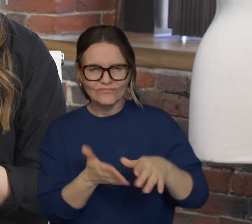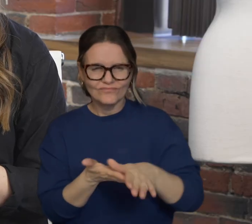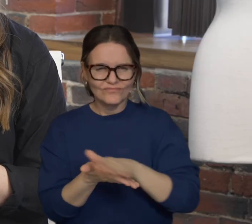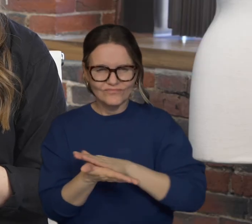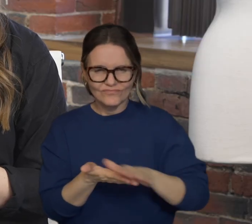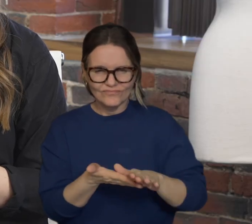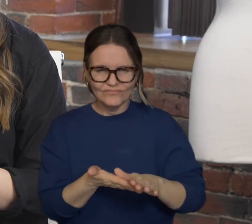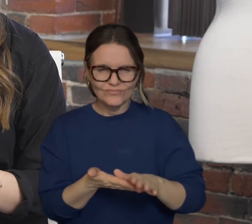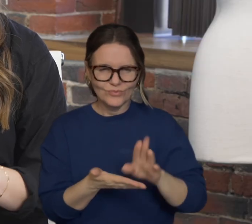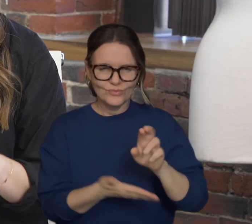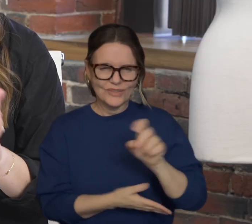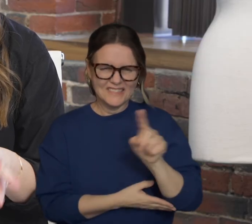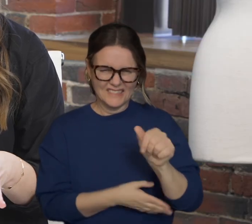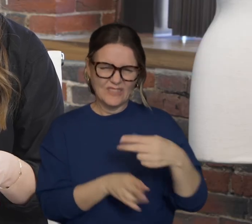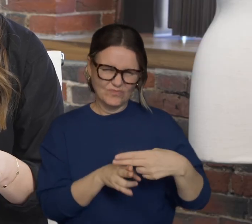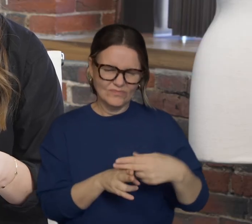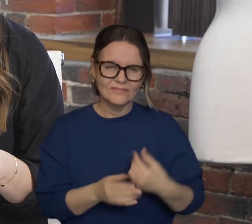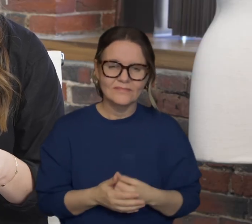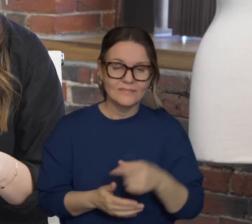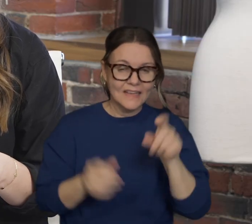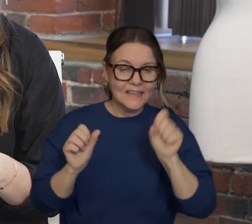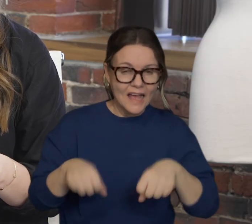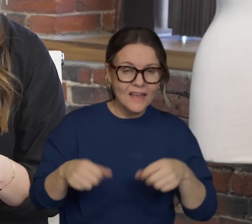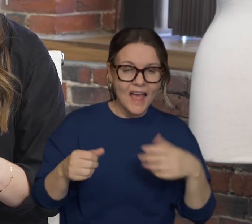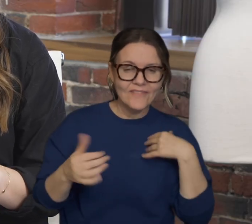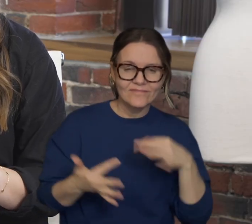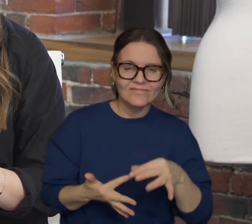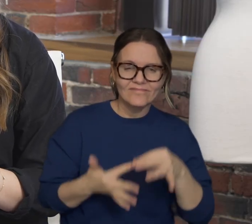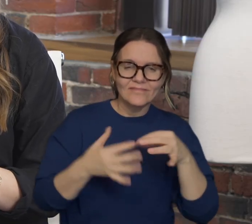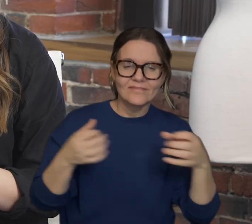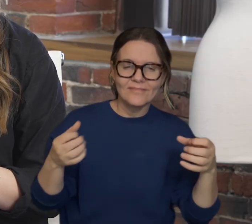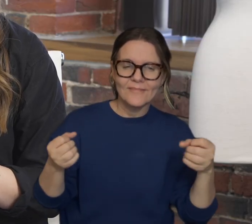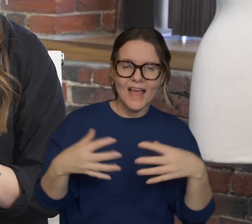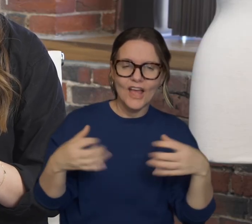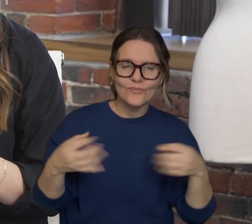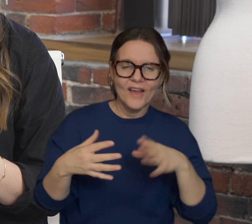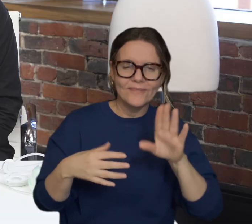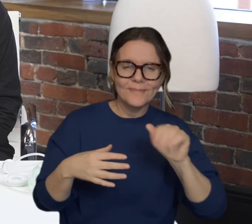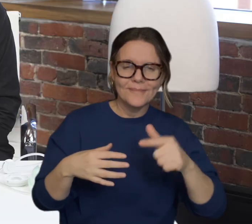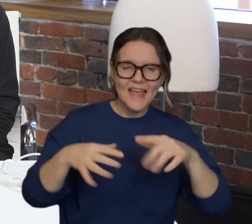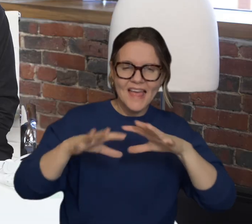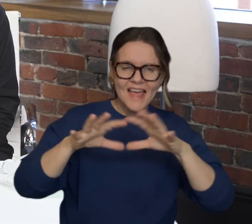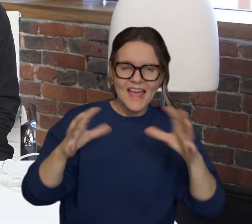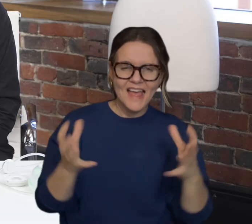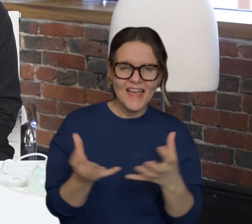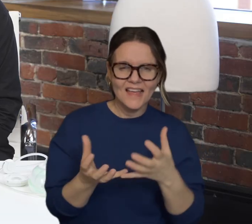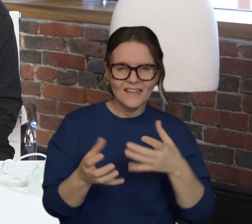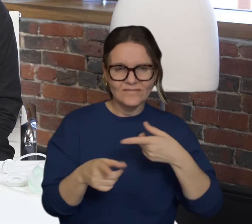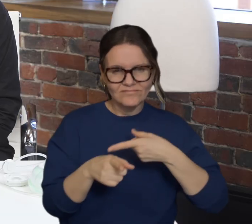you can use a standalone sterilizer such as the Baby Brezza you can also use the option